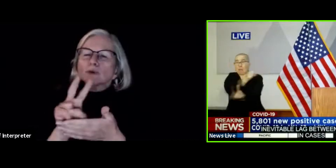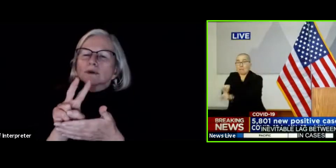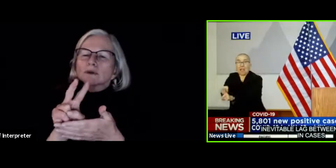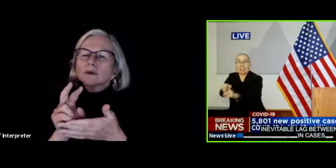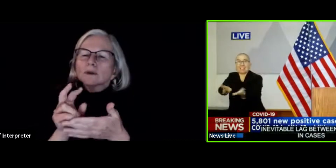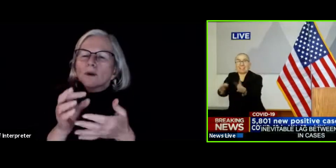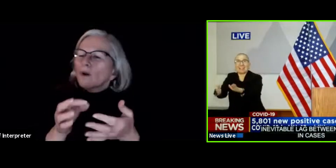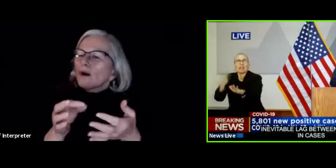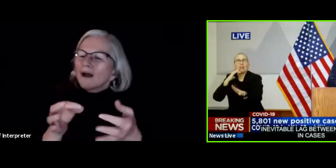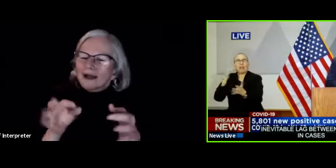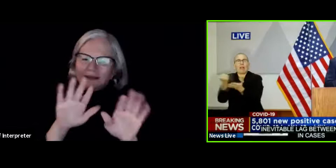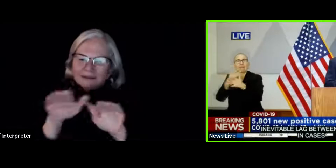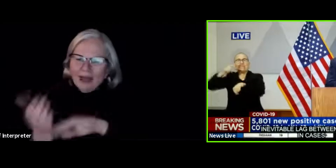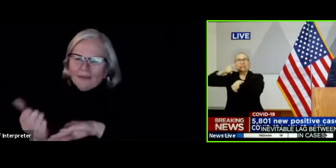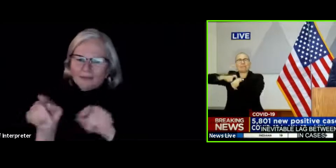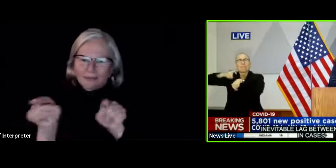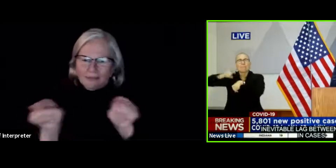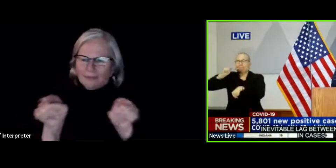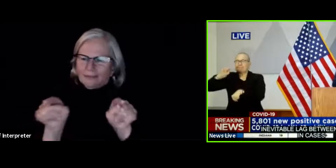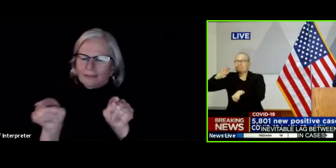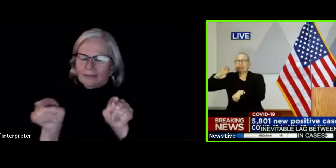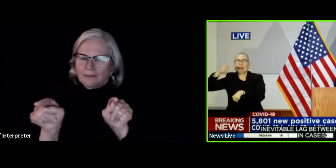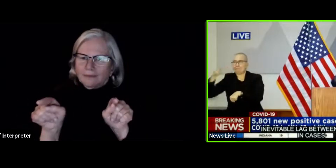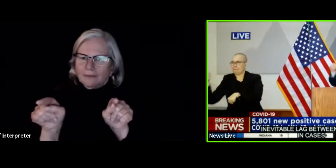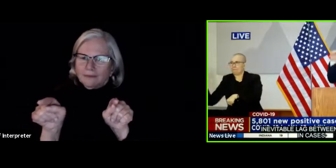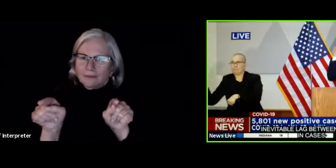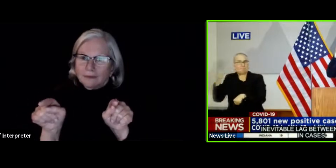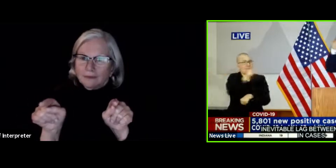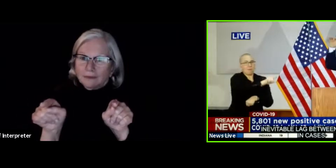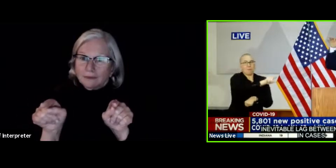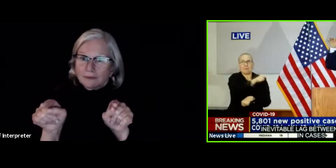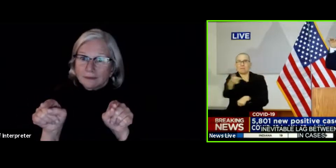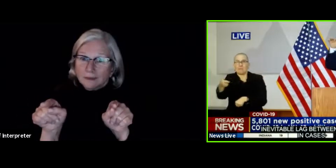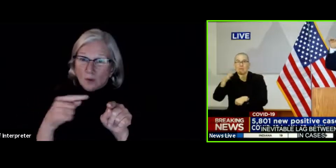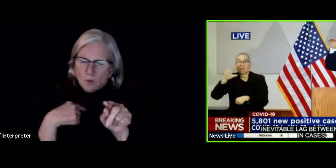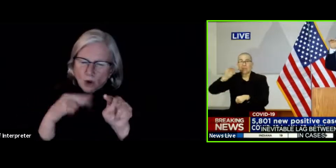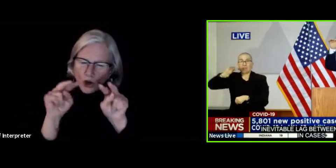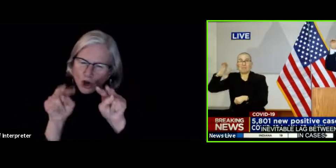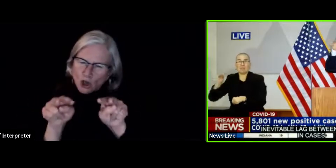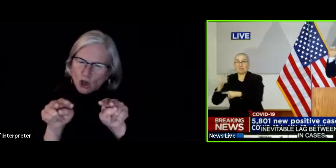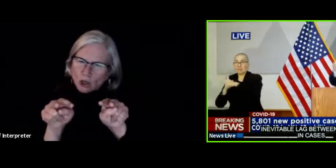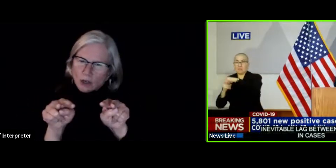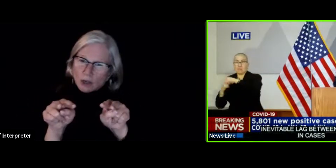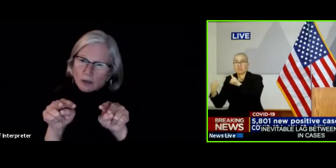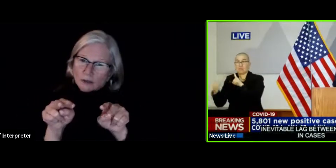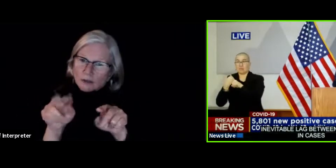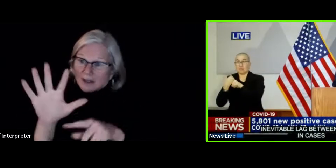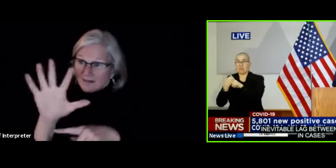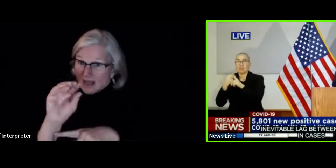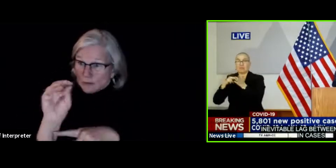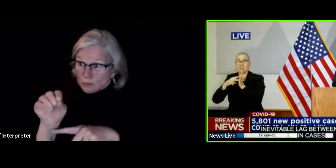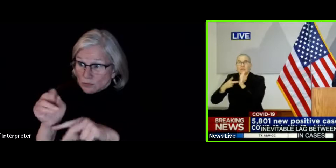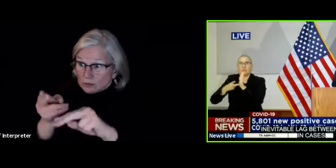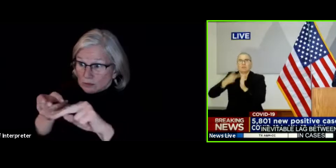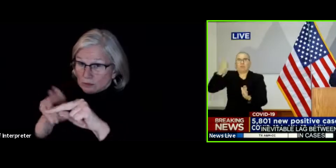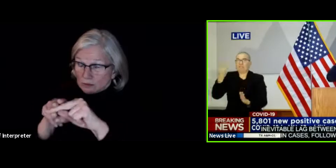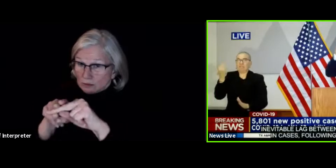DIRECTION IS GOING FROM 5% POSITIVITY TO 15% POSITIVITY, OBVIOUSLY THAT'S GOING THE WRONG WAY SO WHAT